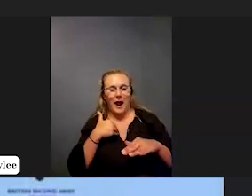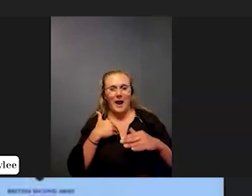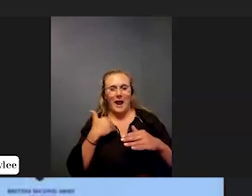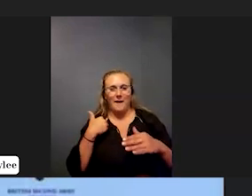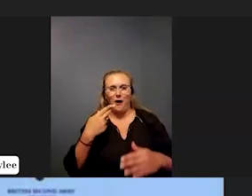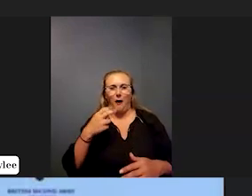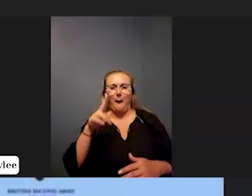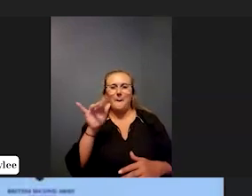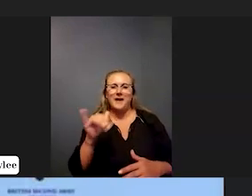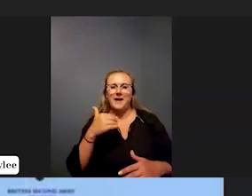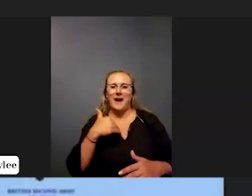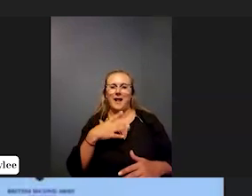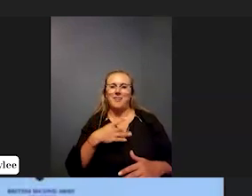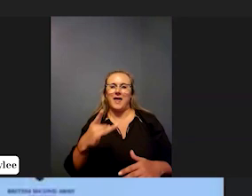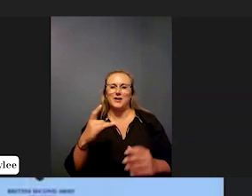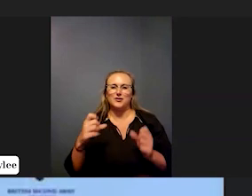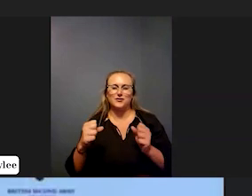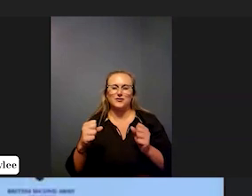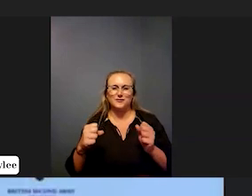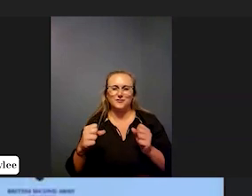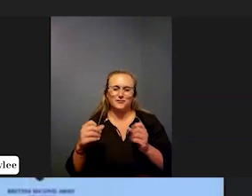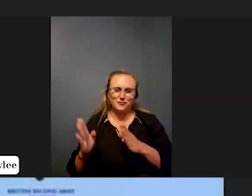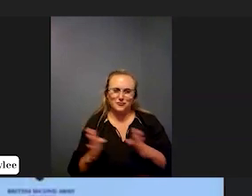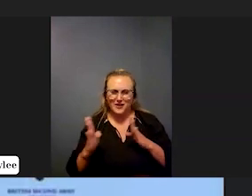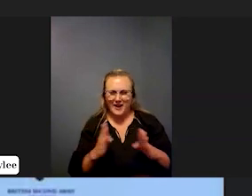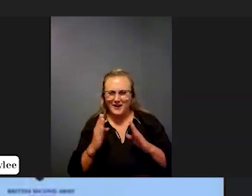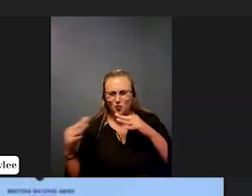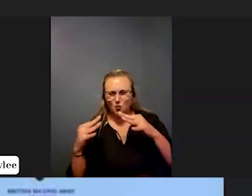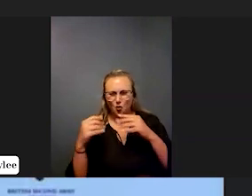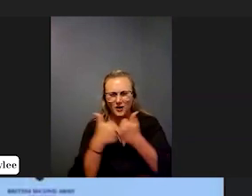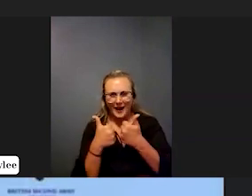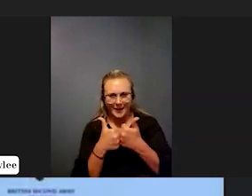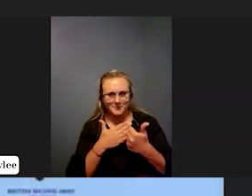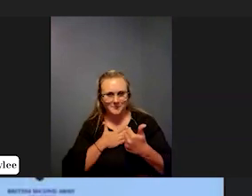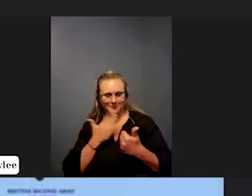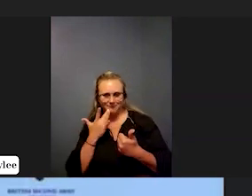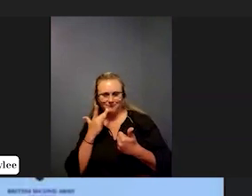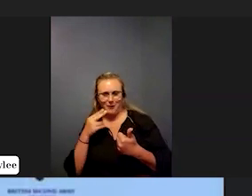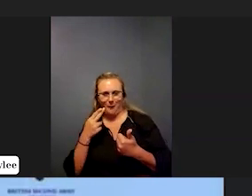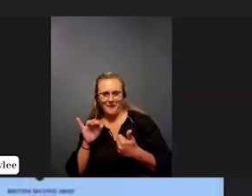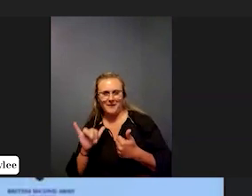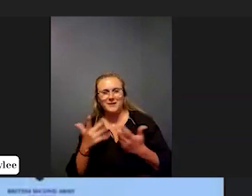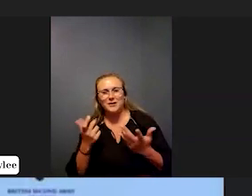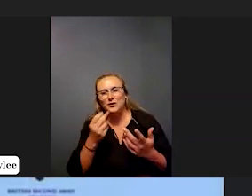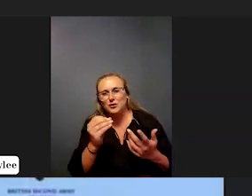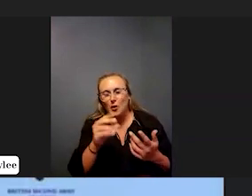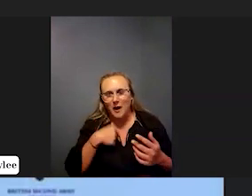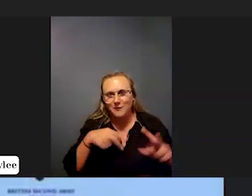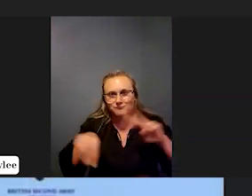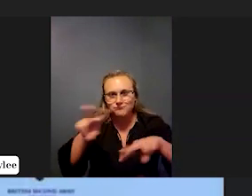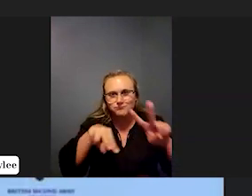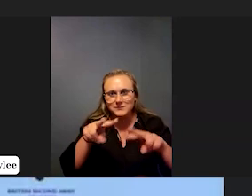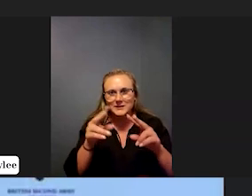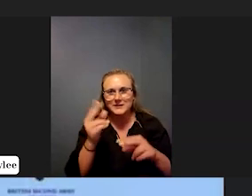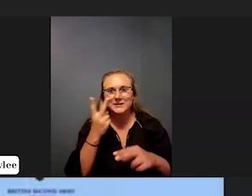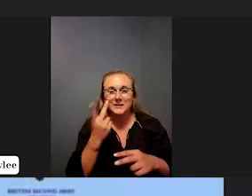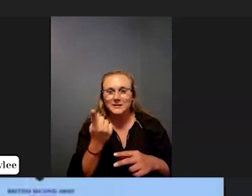And so when I look at this map, I see something very different from a historian that's more interested in politics or sociological factors.